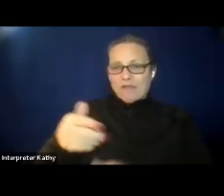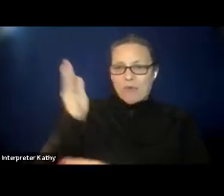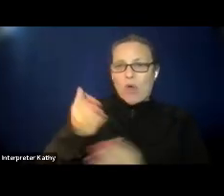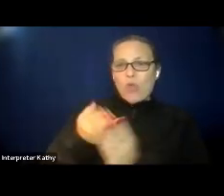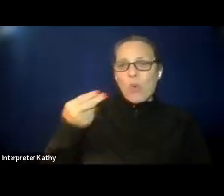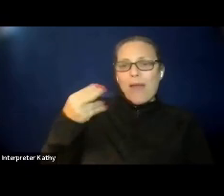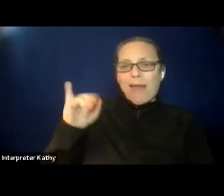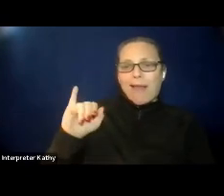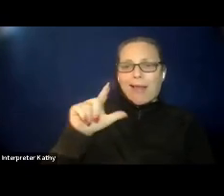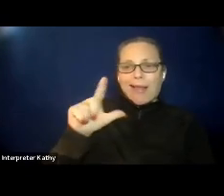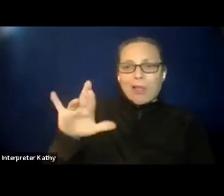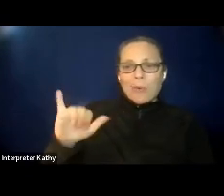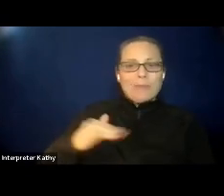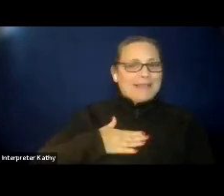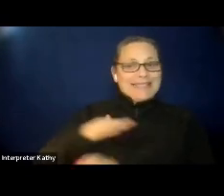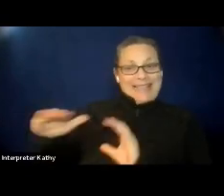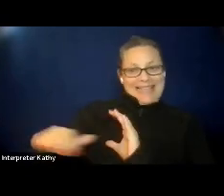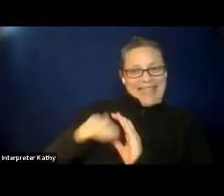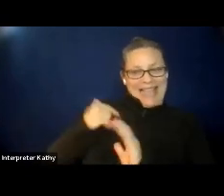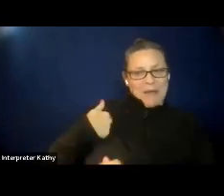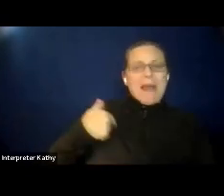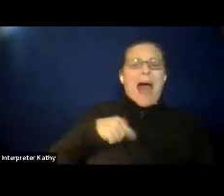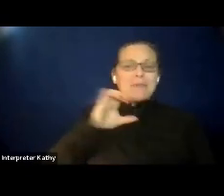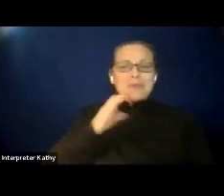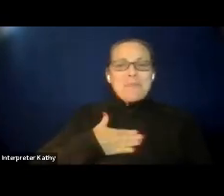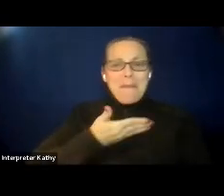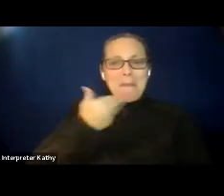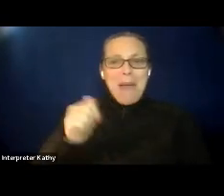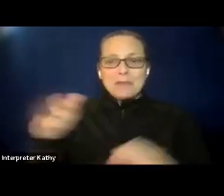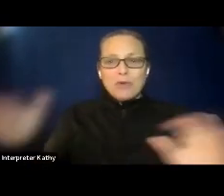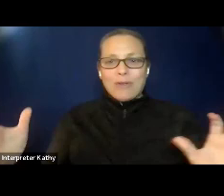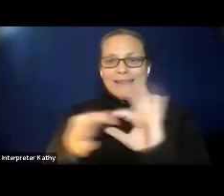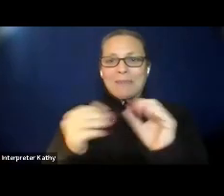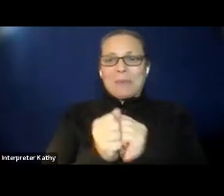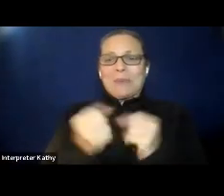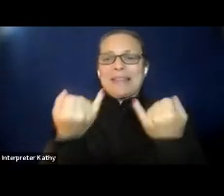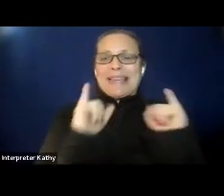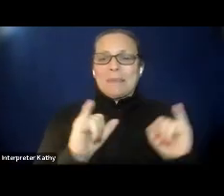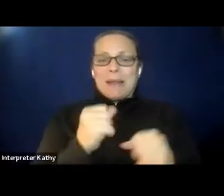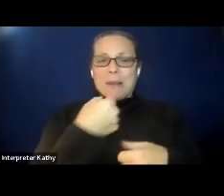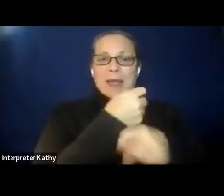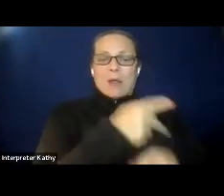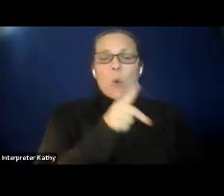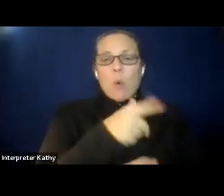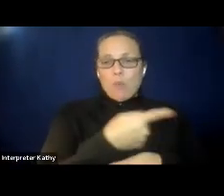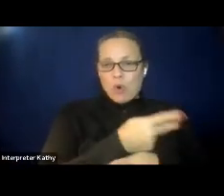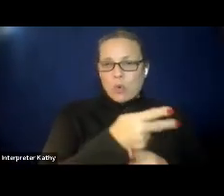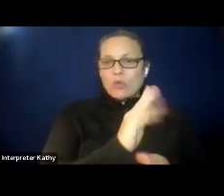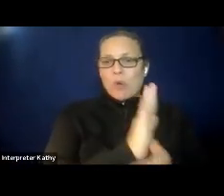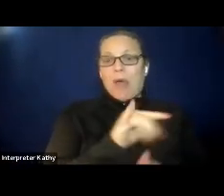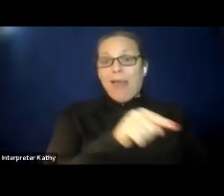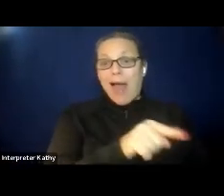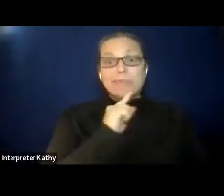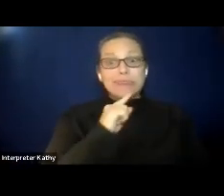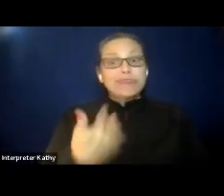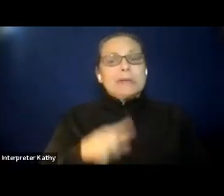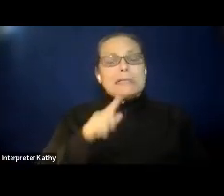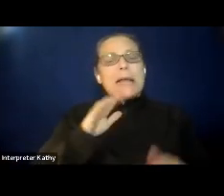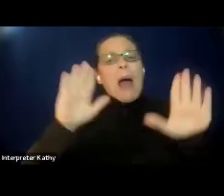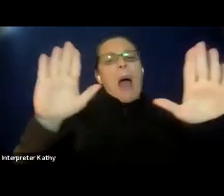If anyone would like access to that film. I think my email will be shared through Hillary and I can connect